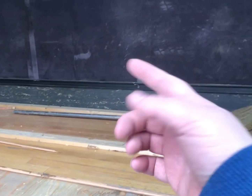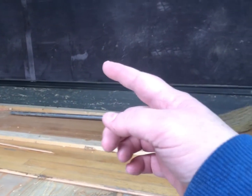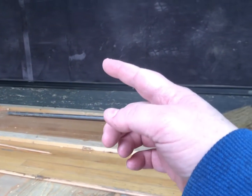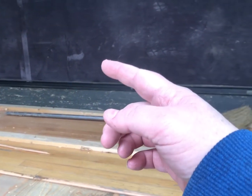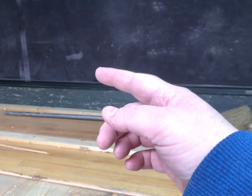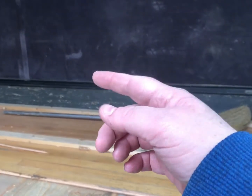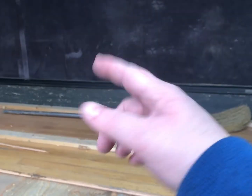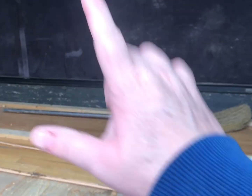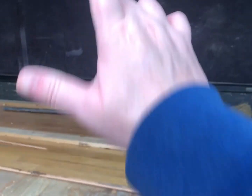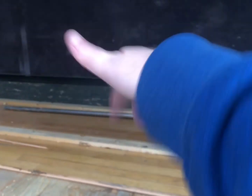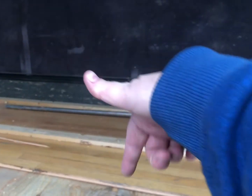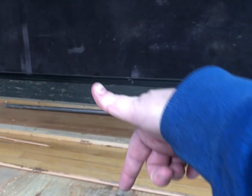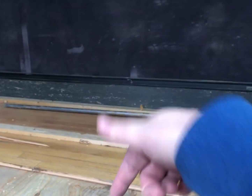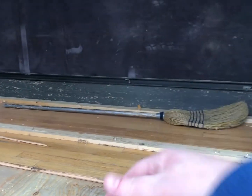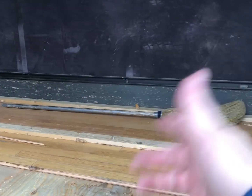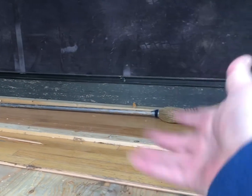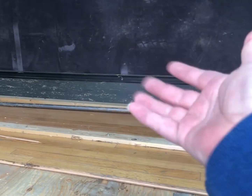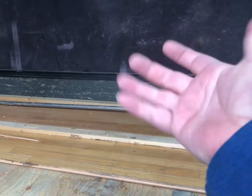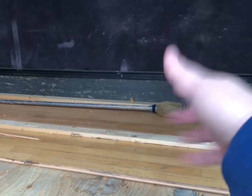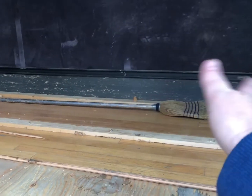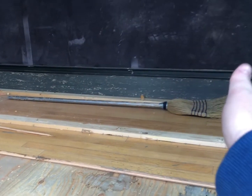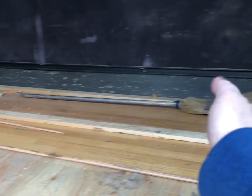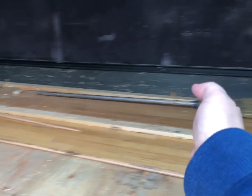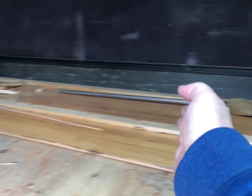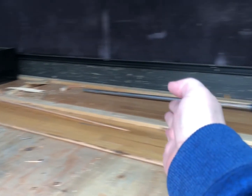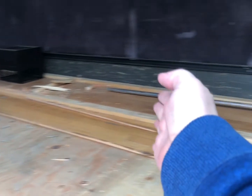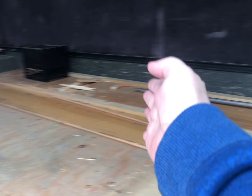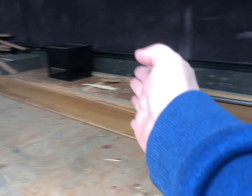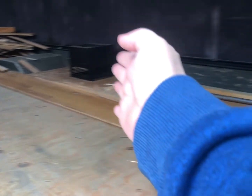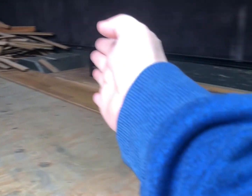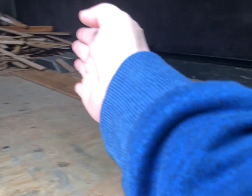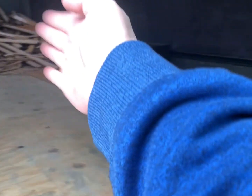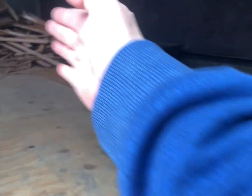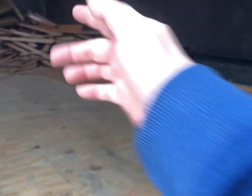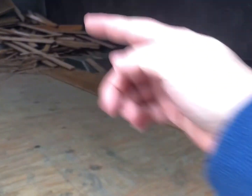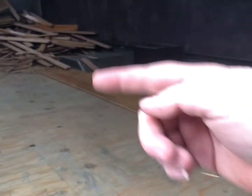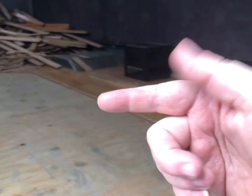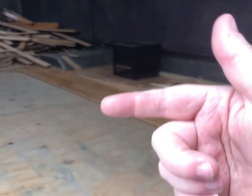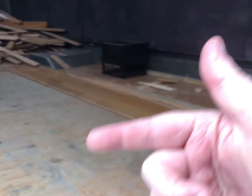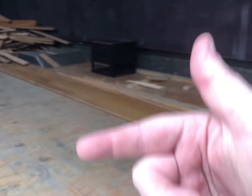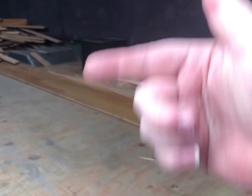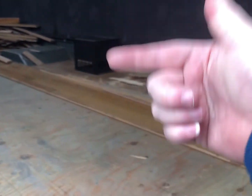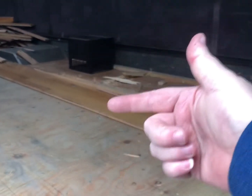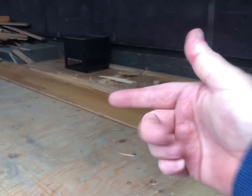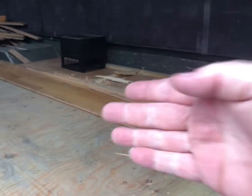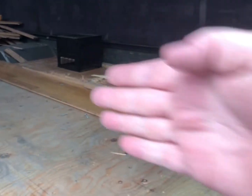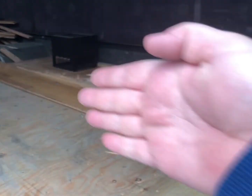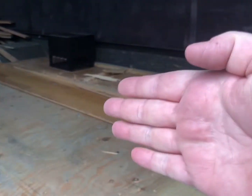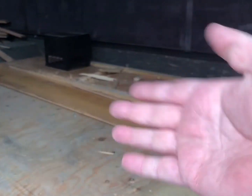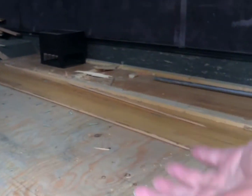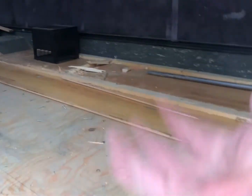And later, I'll peel up the rest of that, all the way down, and then I need to get this